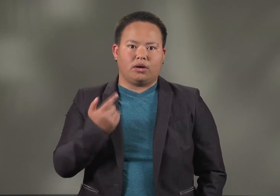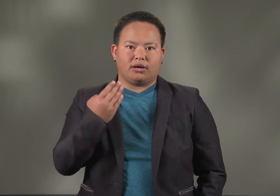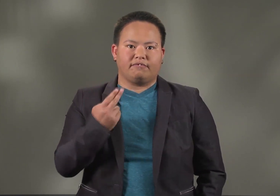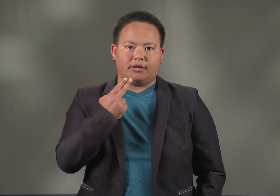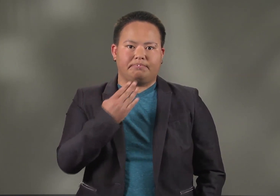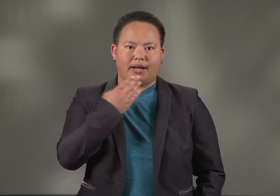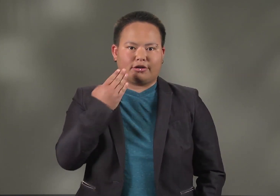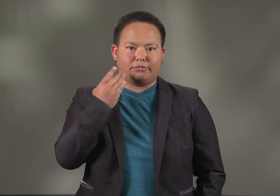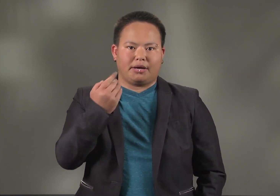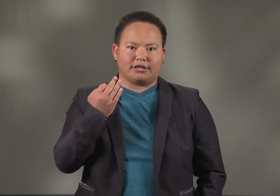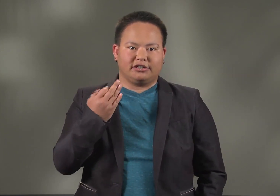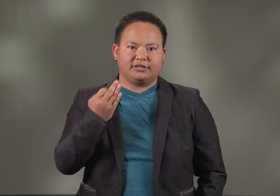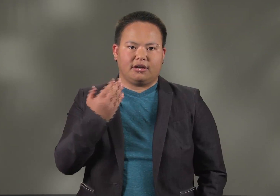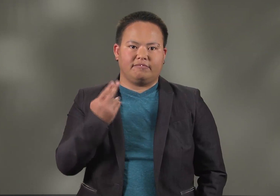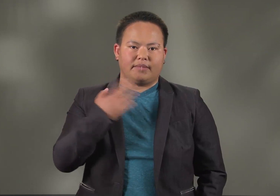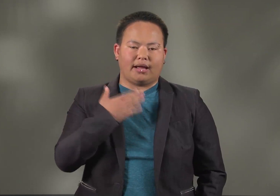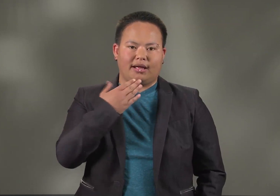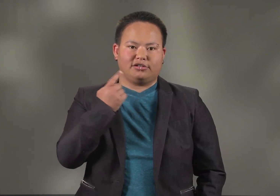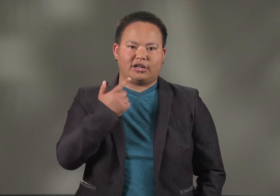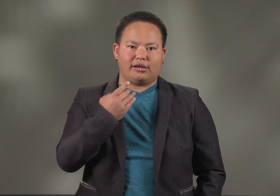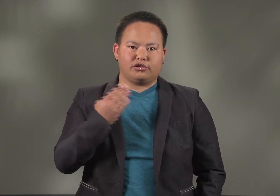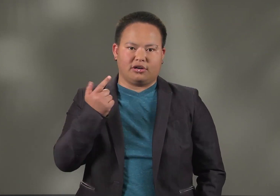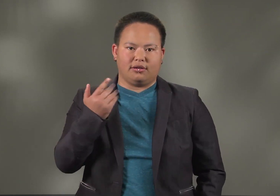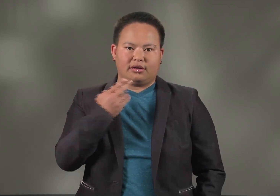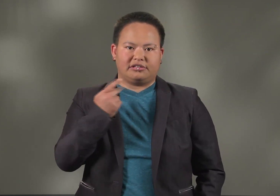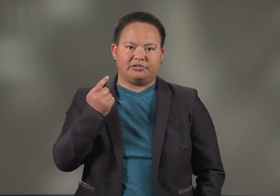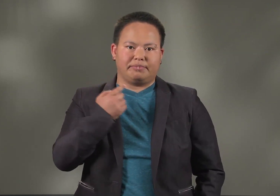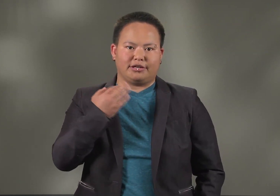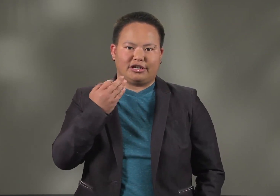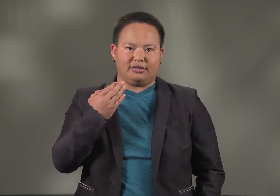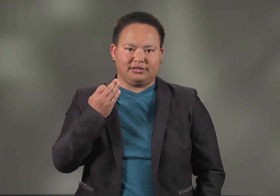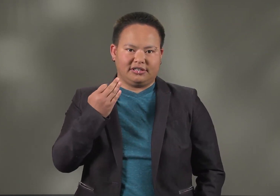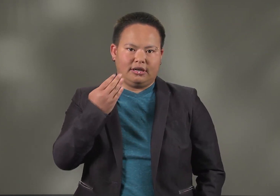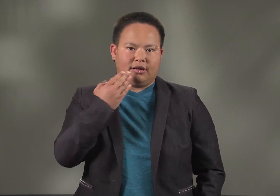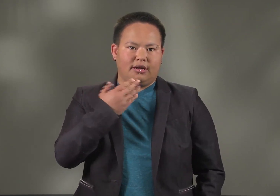one of the better parts of my educational experience